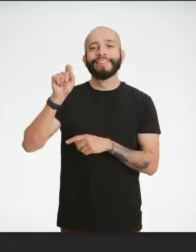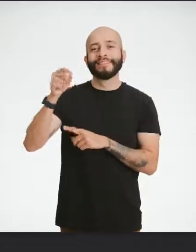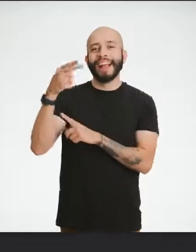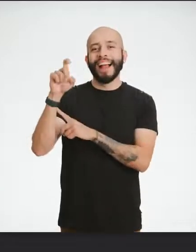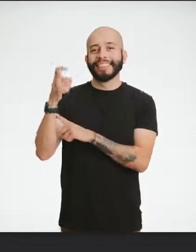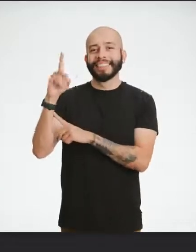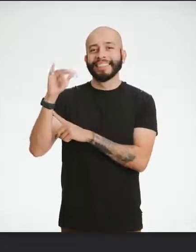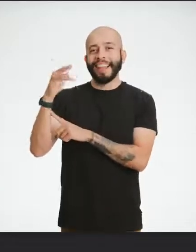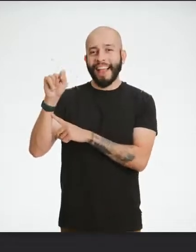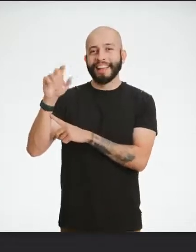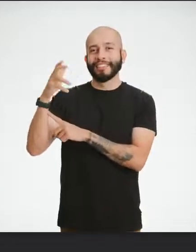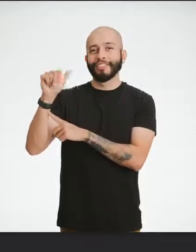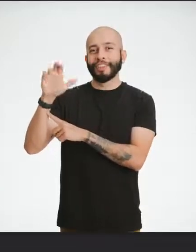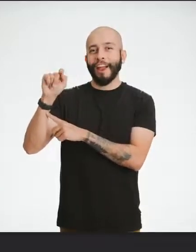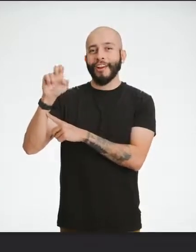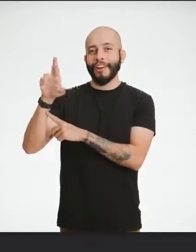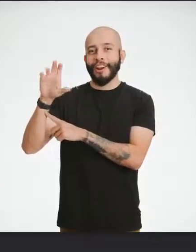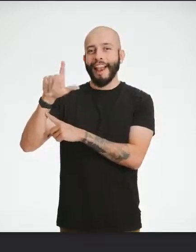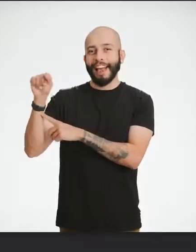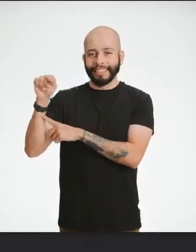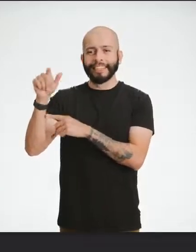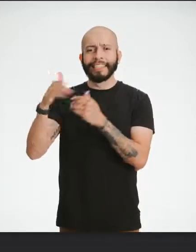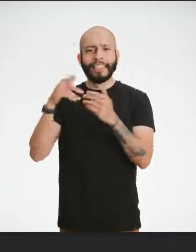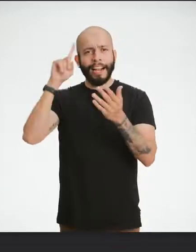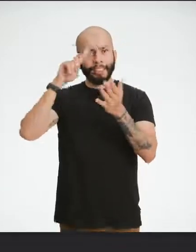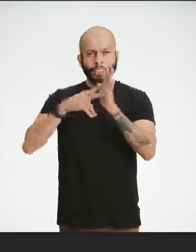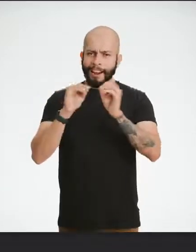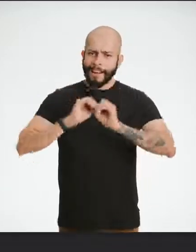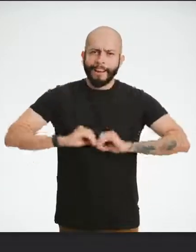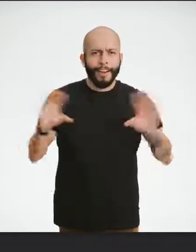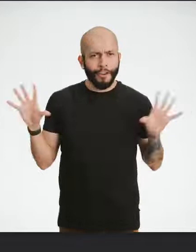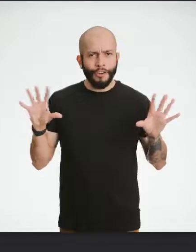hexDigit CharacterClass, helping making my intent even clearer.